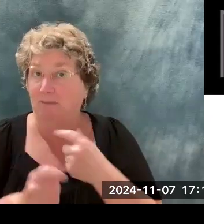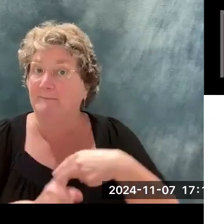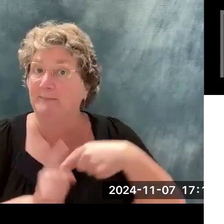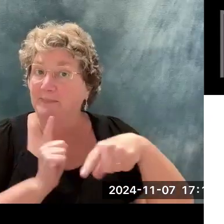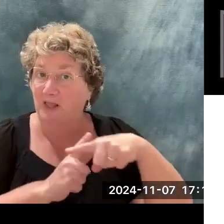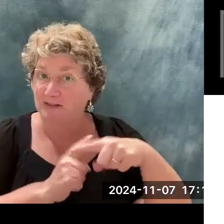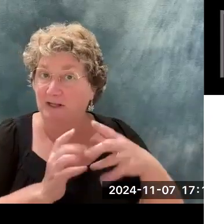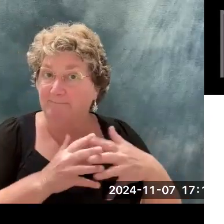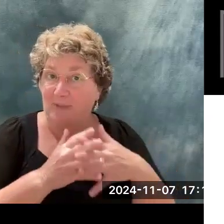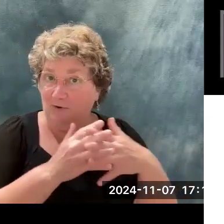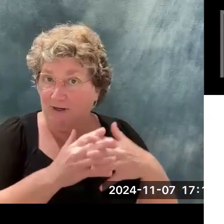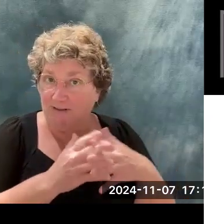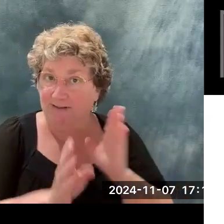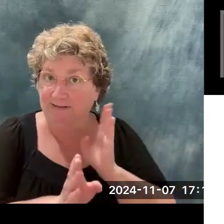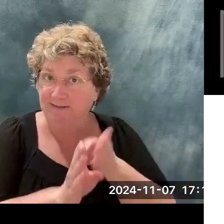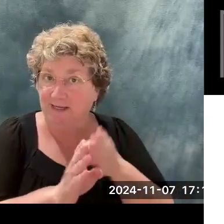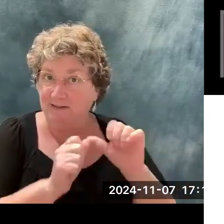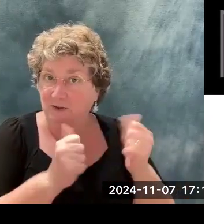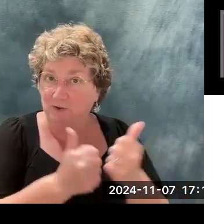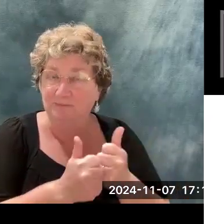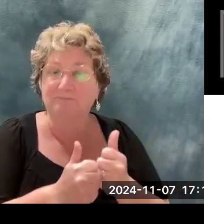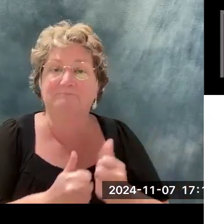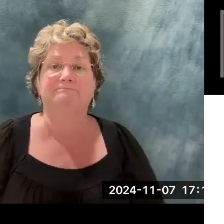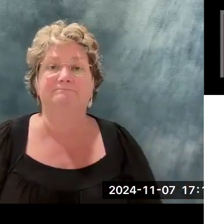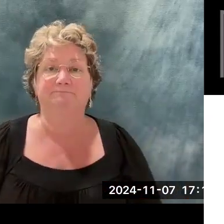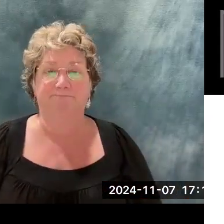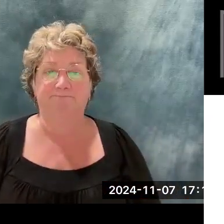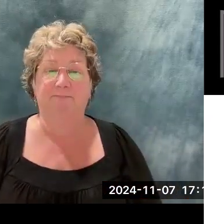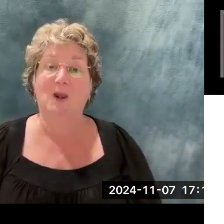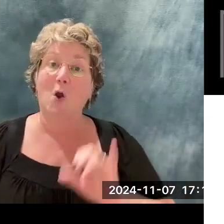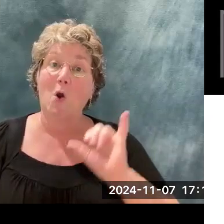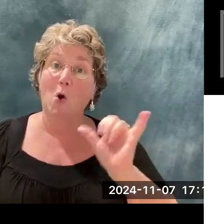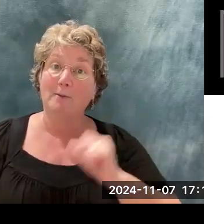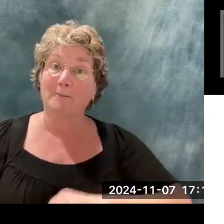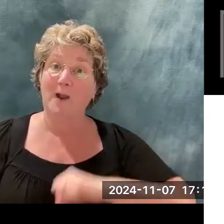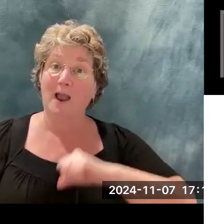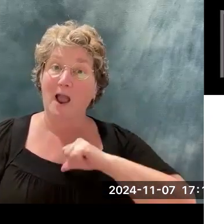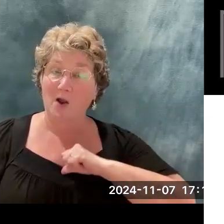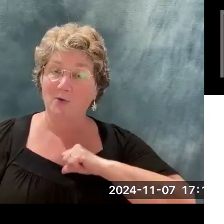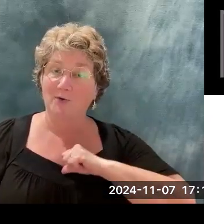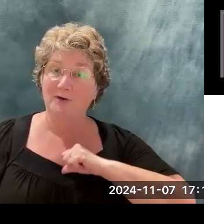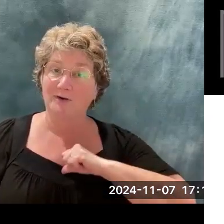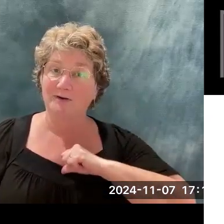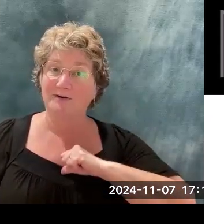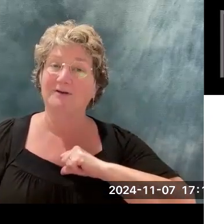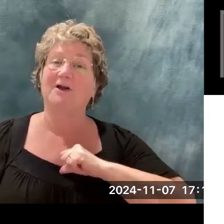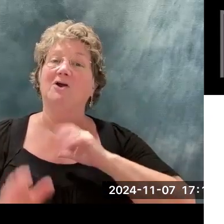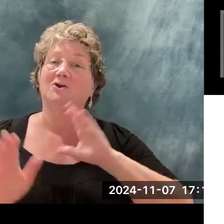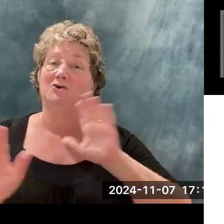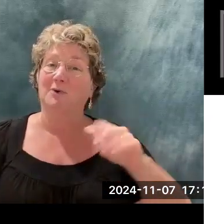I am also proud to introduce Erika Echevarria, I think I said that right, Erika, I apologize